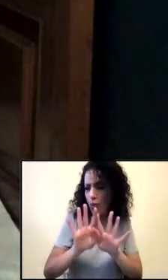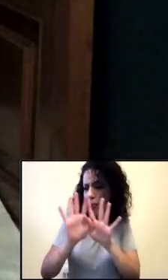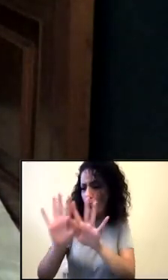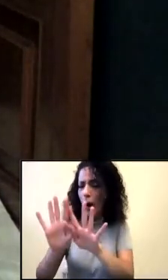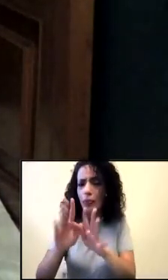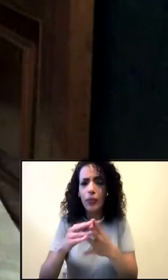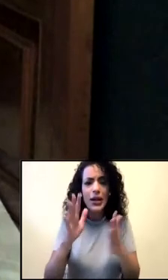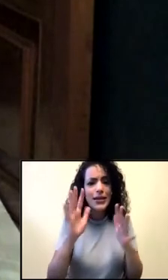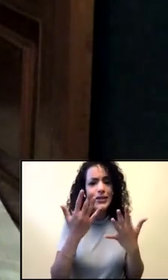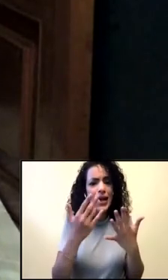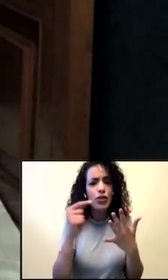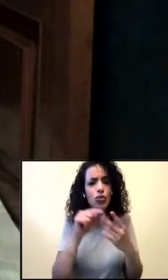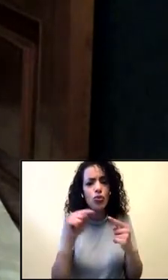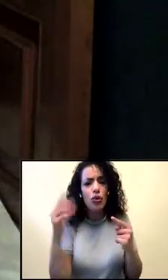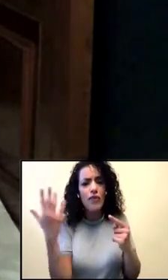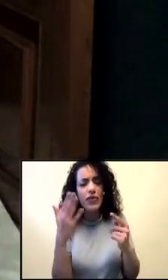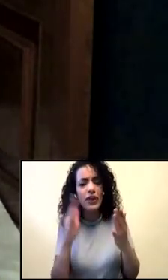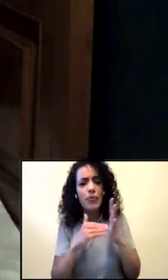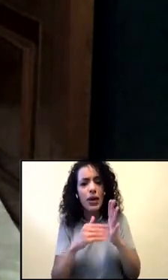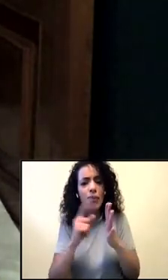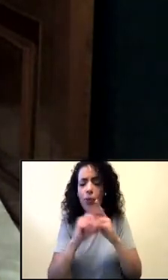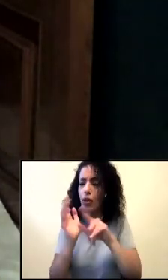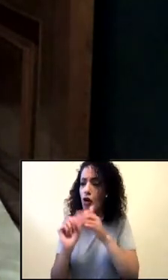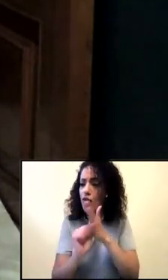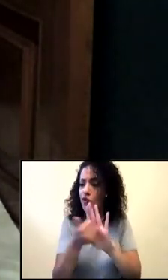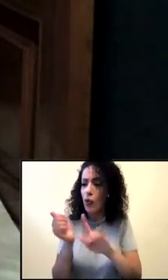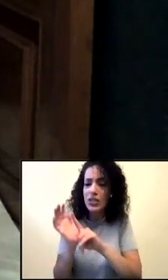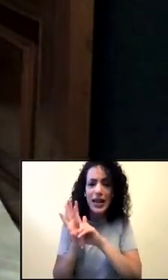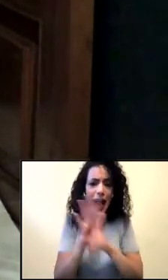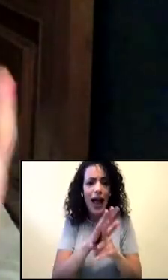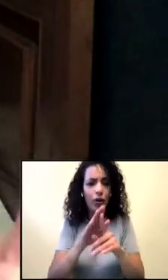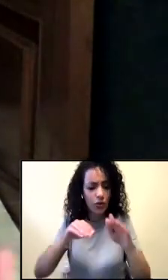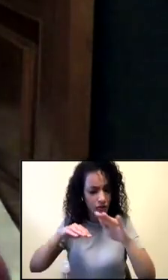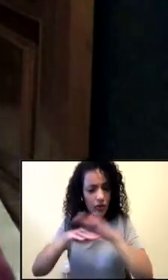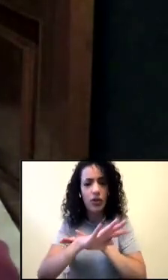one million killed is kind of something outside of your imagination you know. You have no,